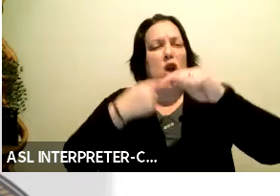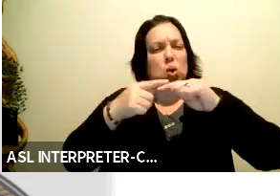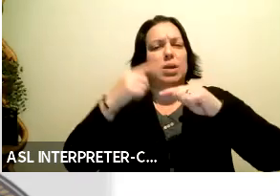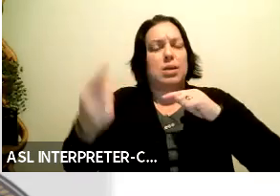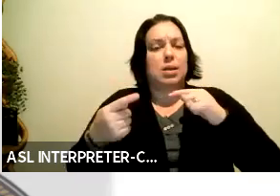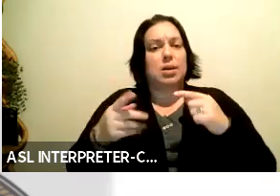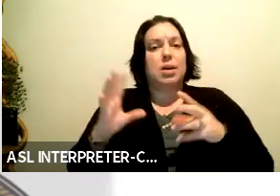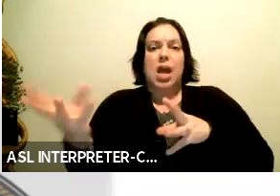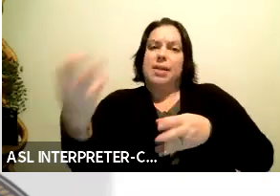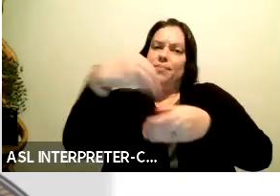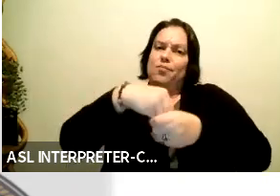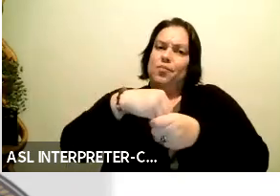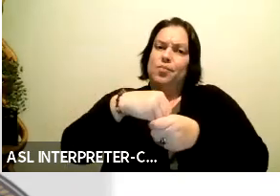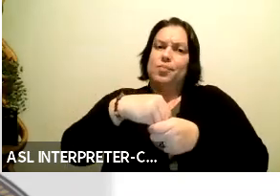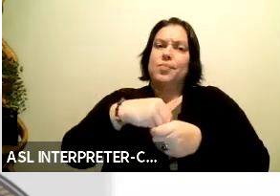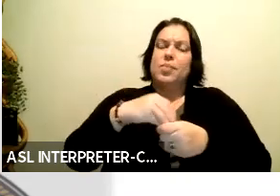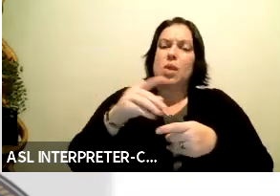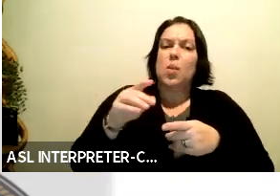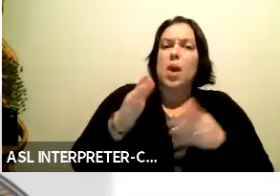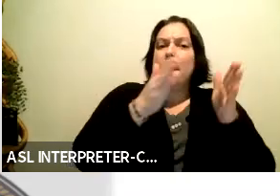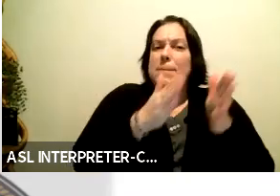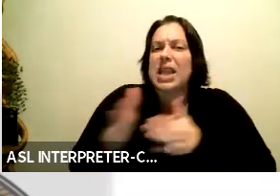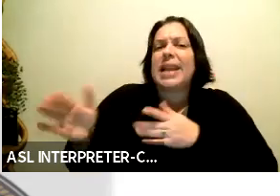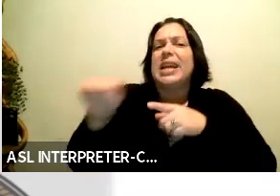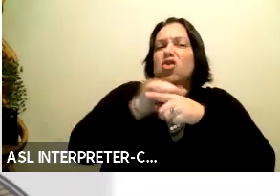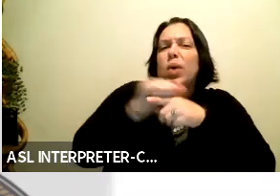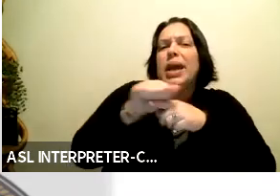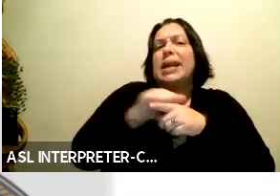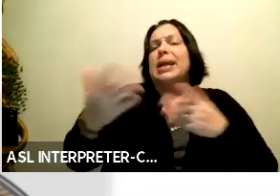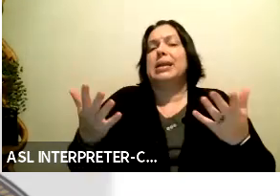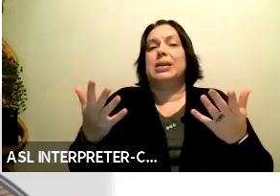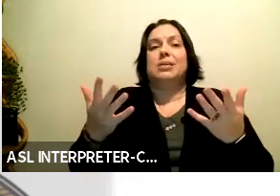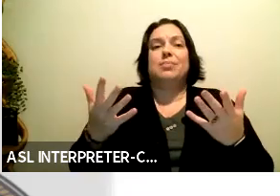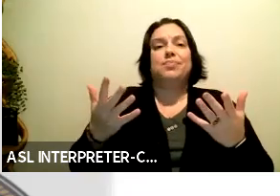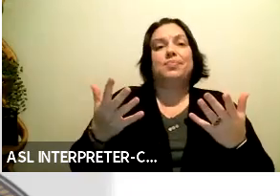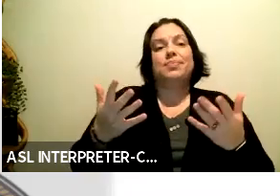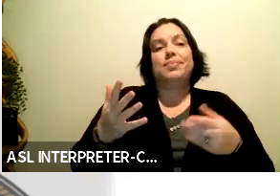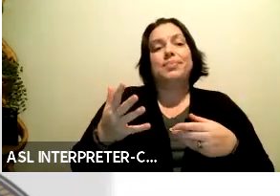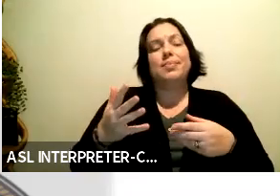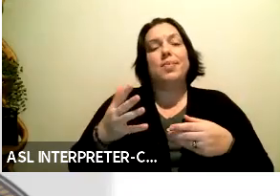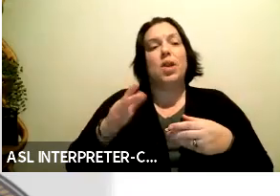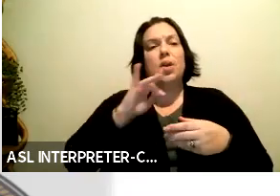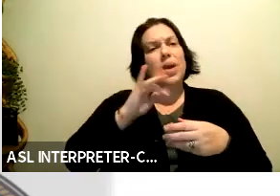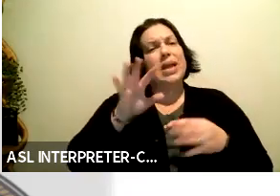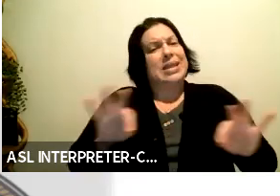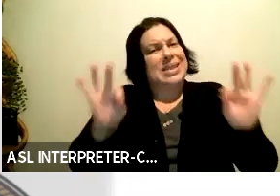with disabilities and planning, training and exercising to be a key indicator of integration.